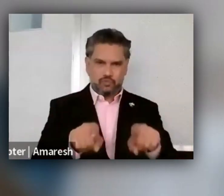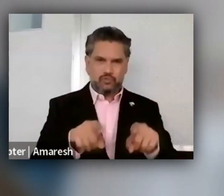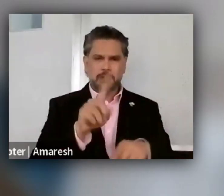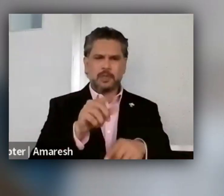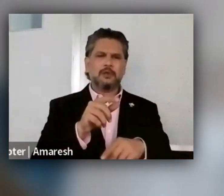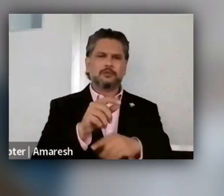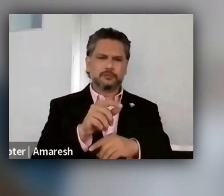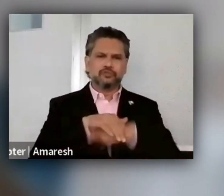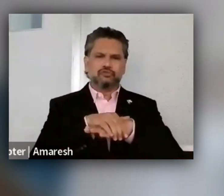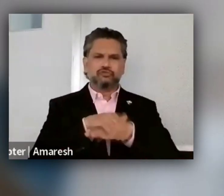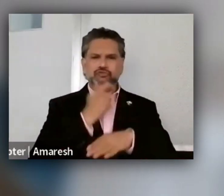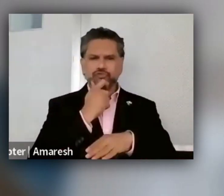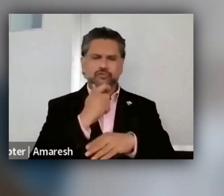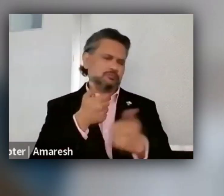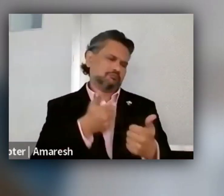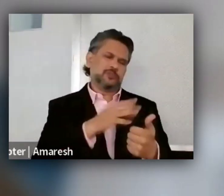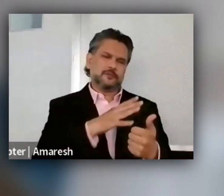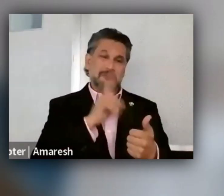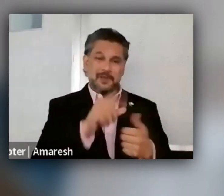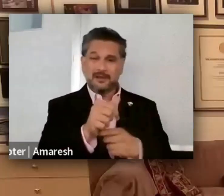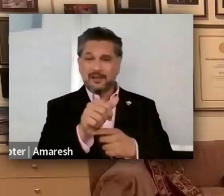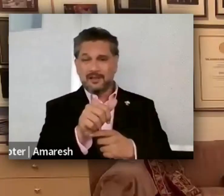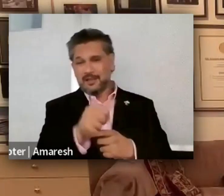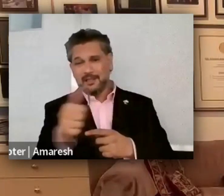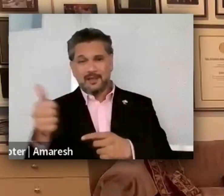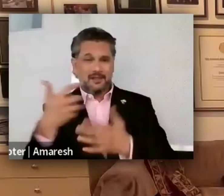But when you move to other languages, we are still very, very far.